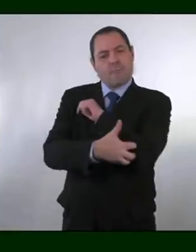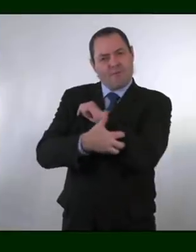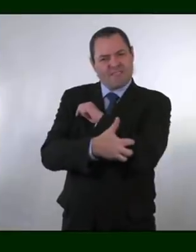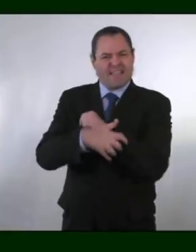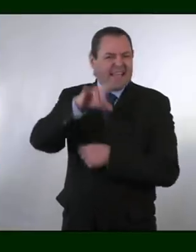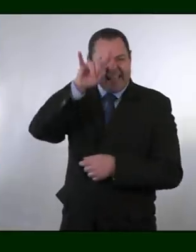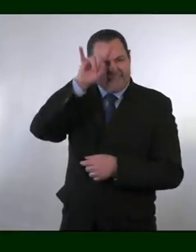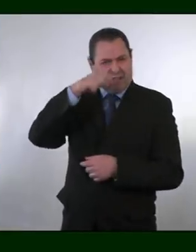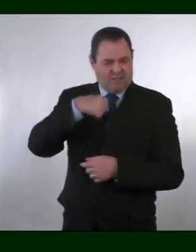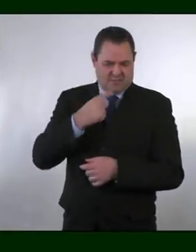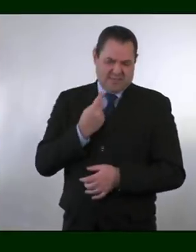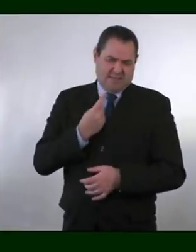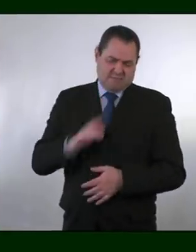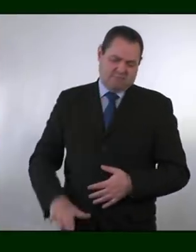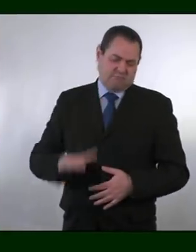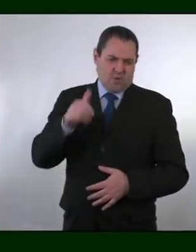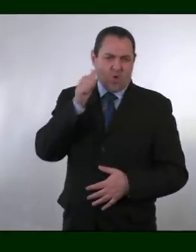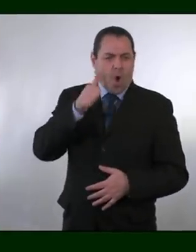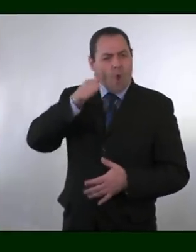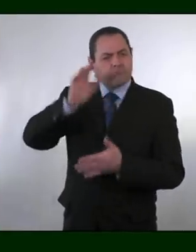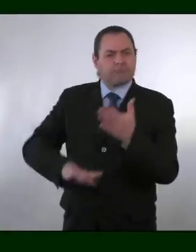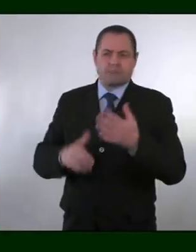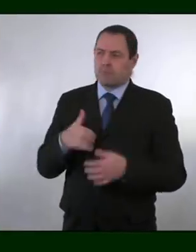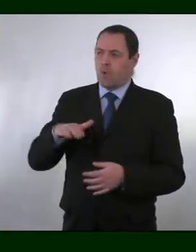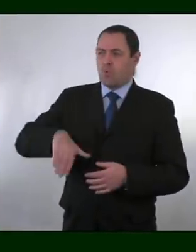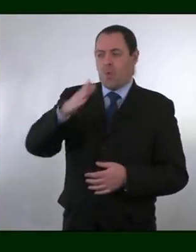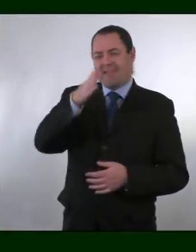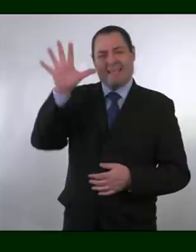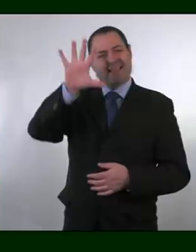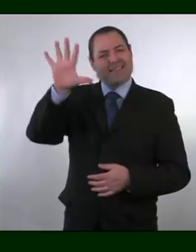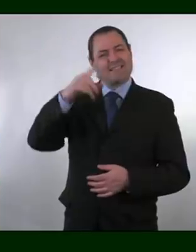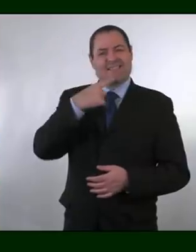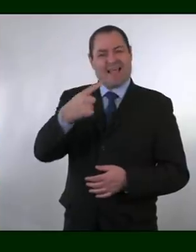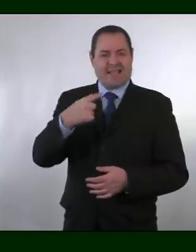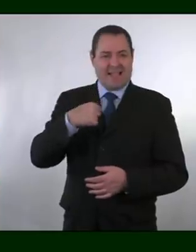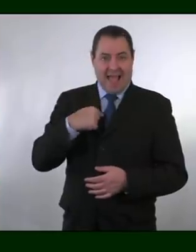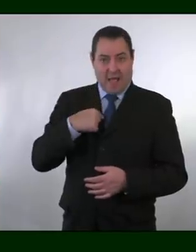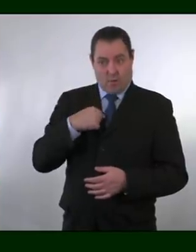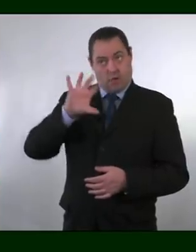The North East Child Poverty Commission reports that our region suffered the country’s biggest